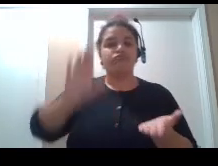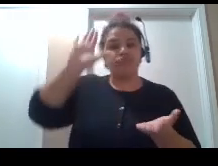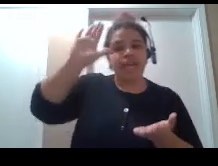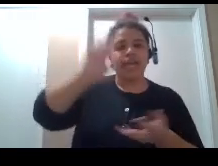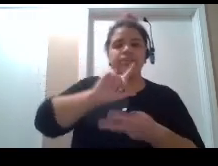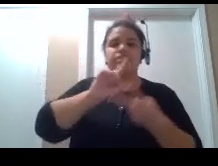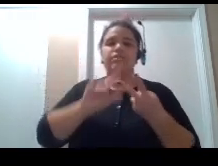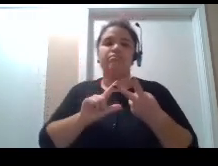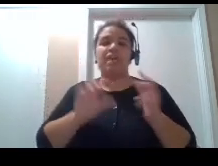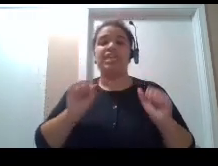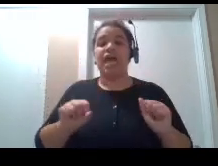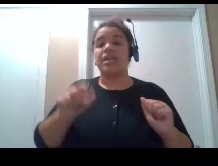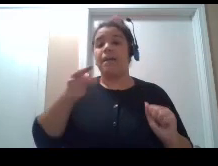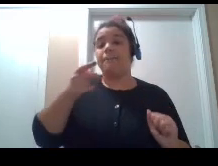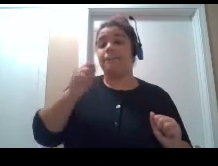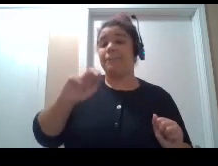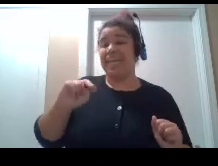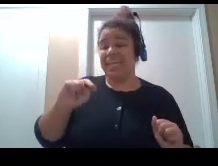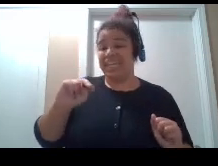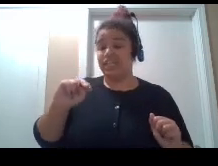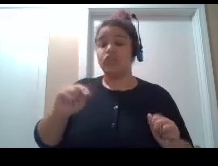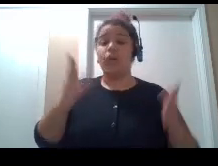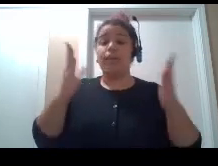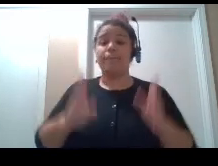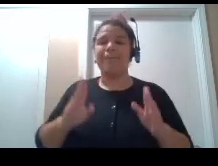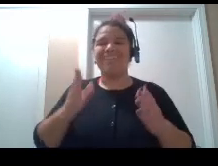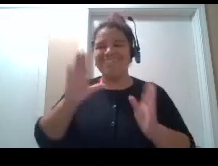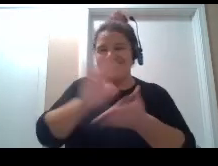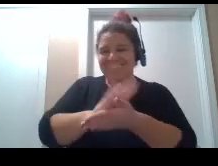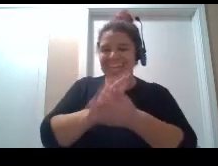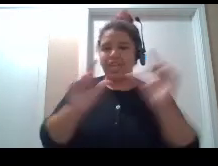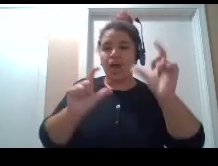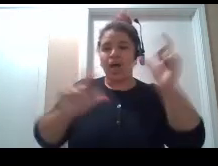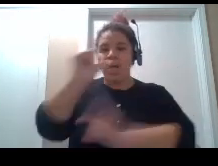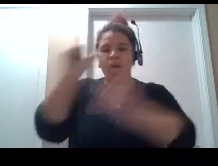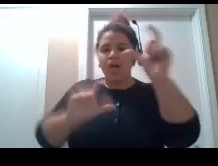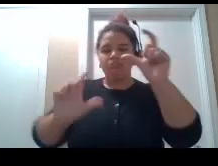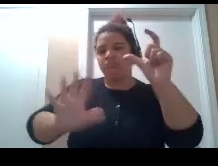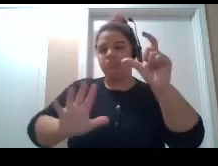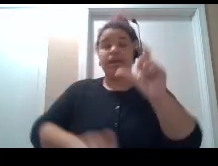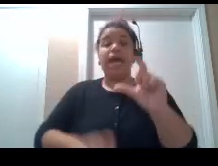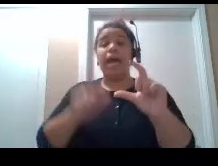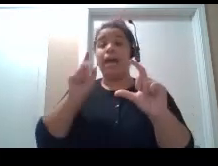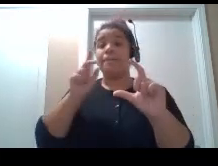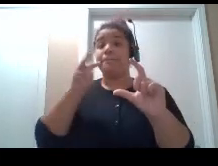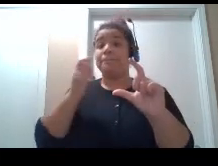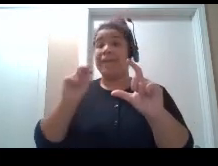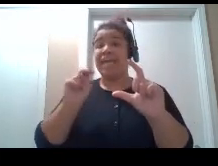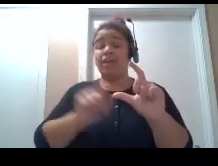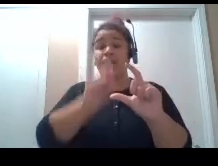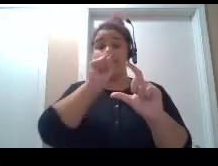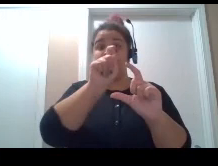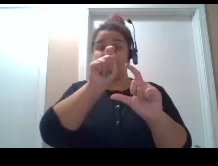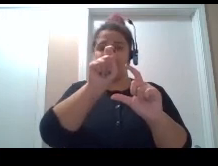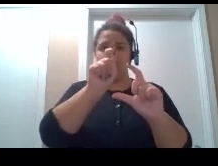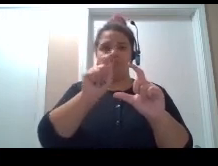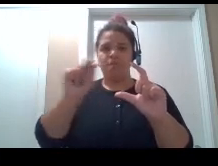Pin the speaker and other users to the screen so they're visible to you during the meeting, even if someone else is speaking;